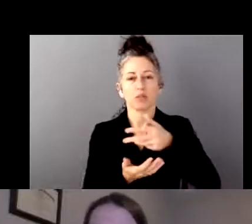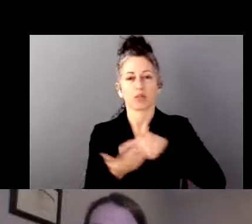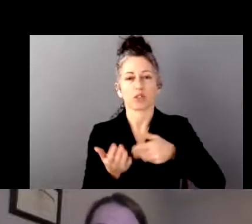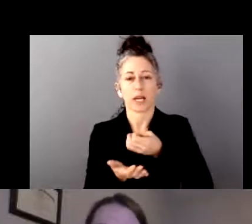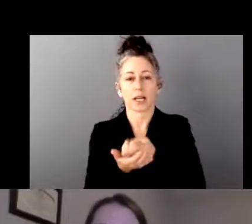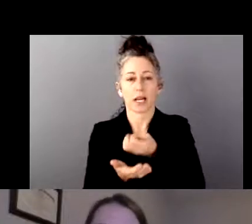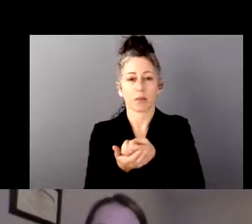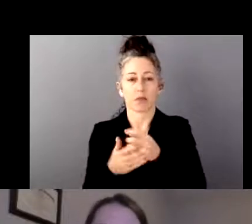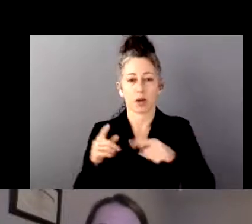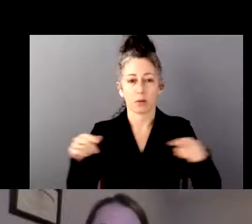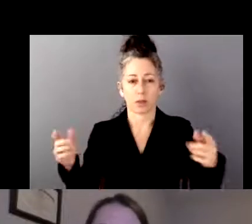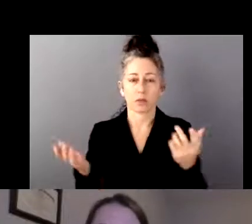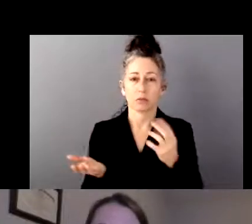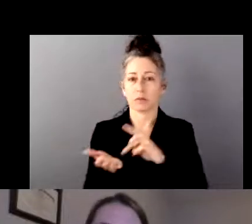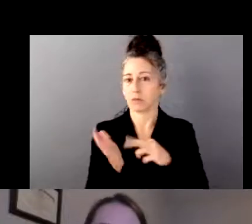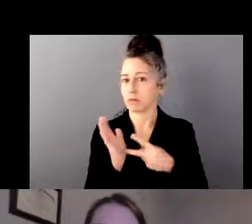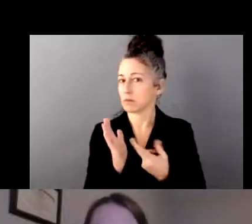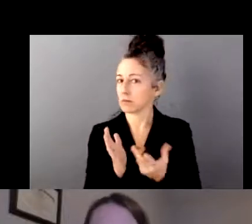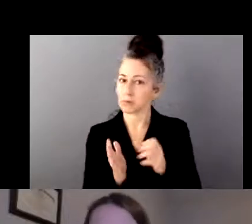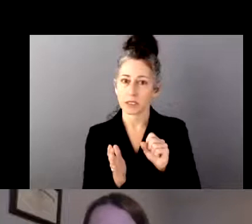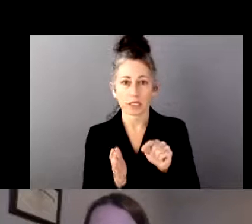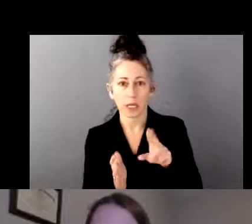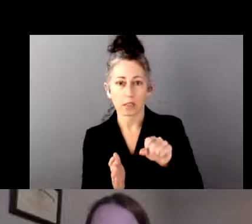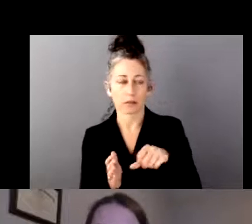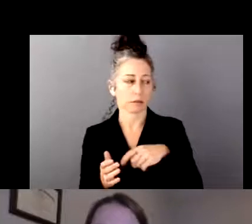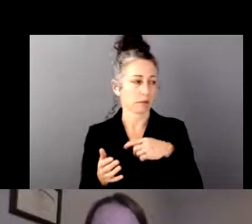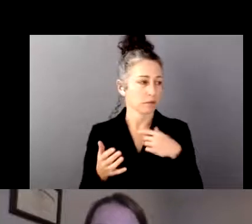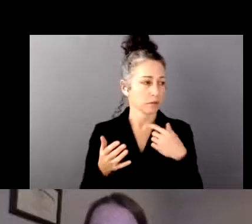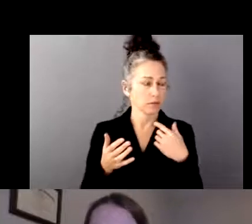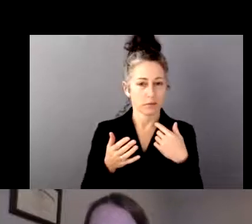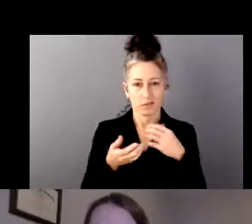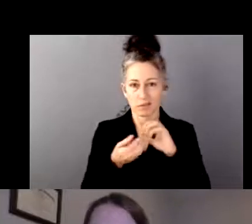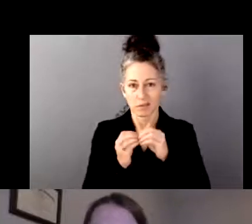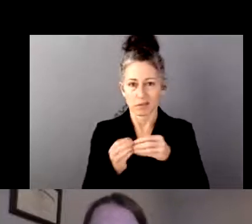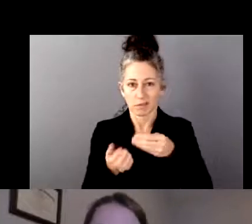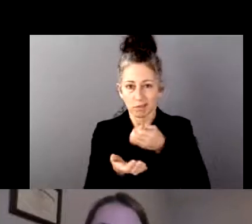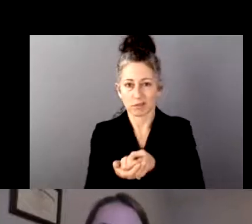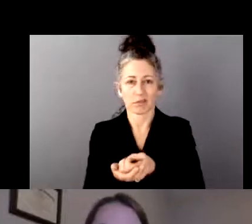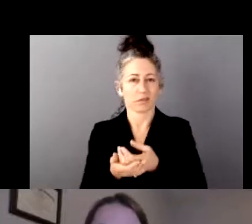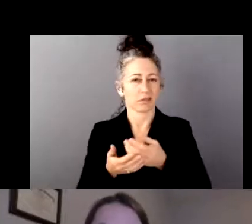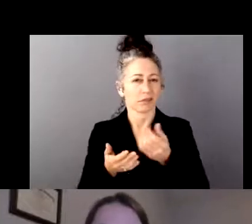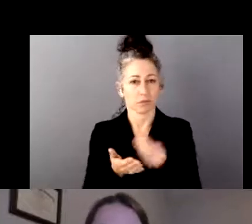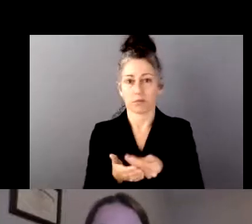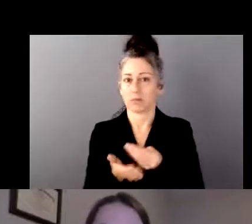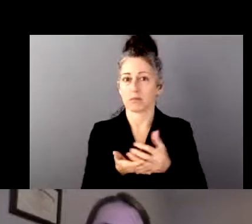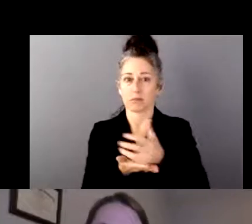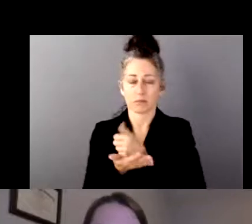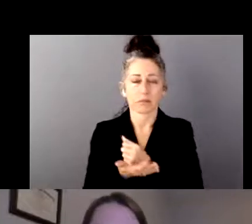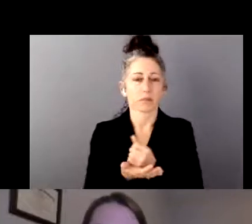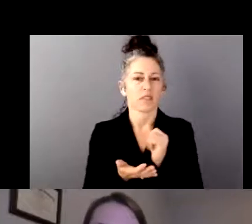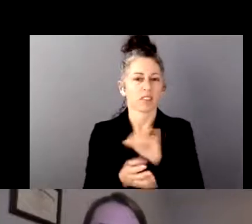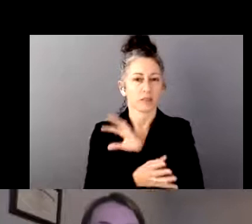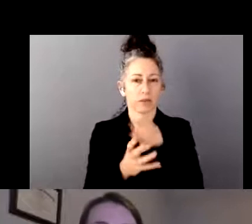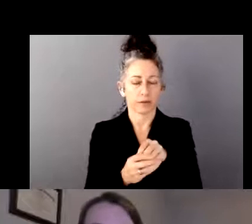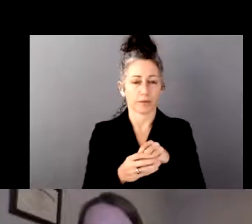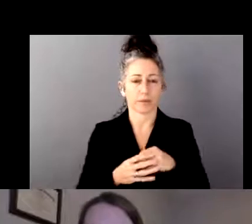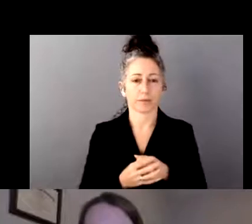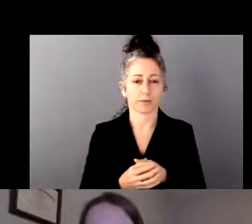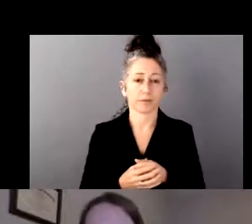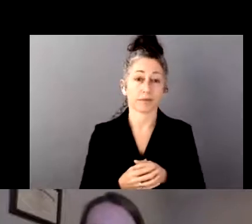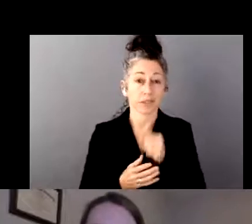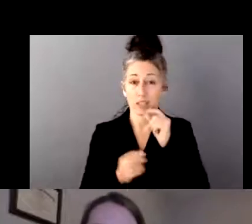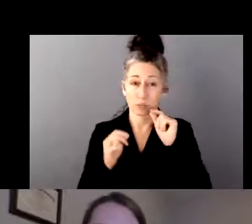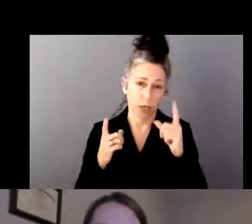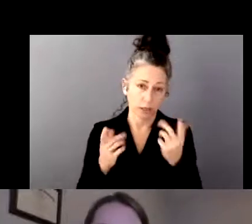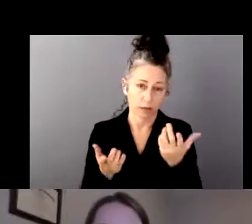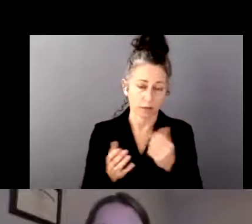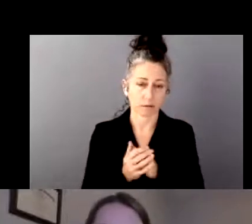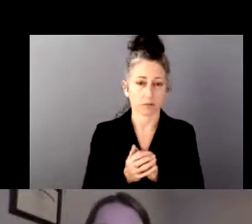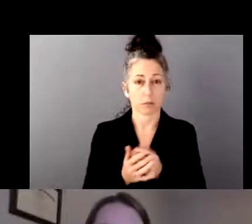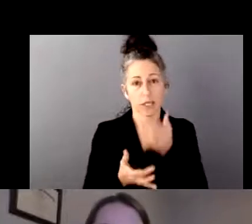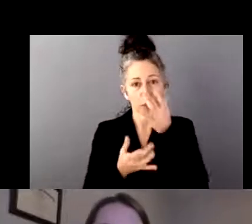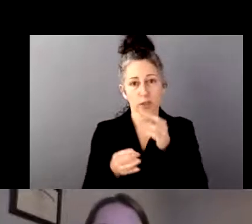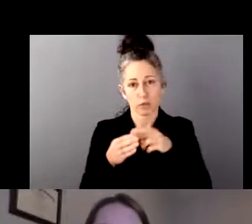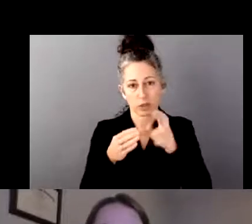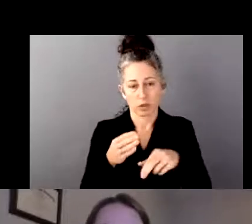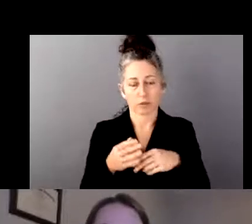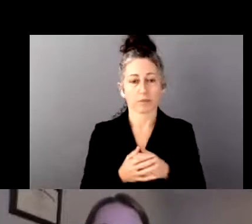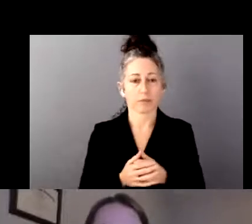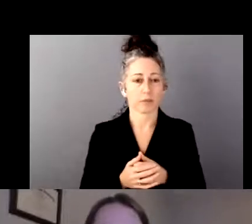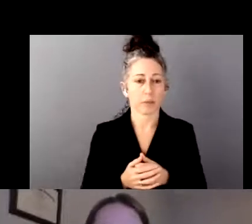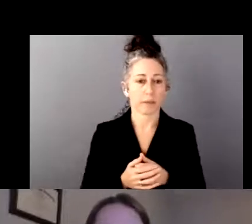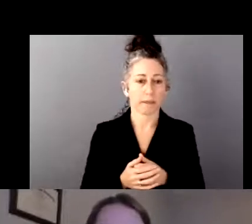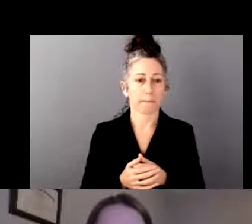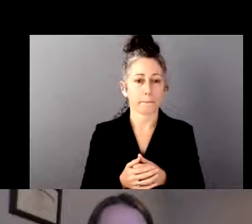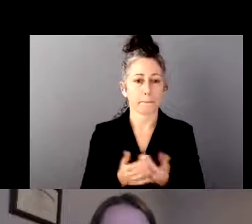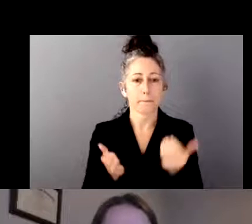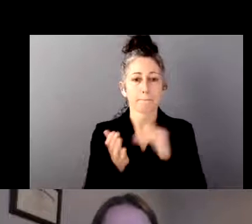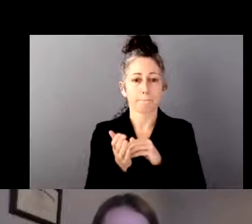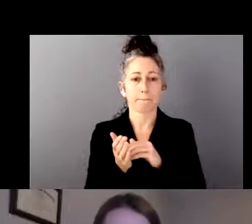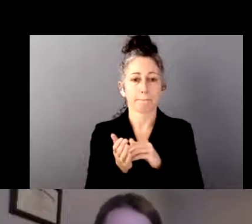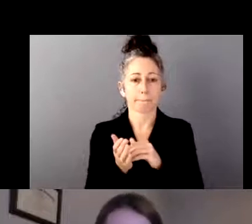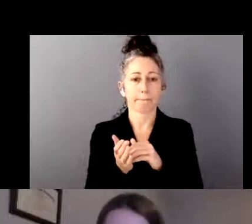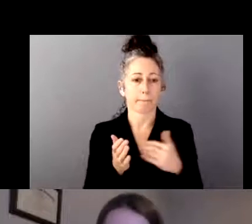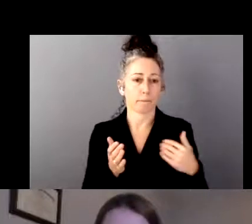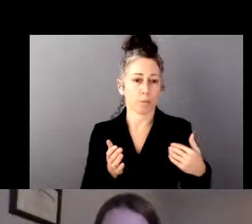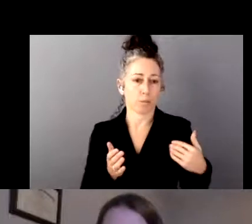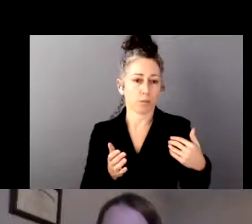socioeconomic status and related variables is likely to be involved to some degree here. I don't think that's super surprising, but it's an interesting result. Again, we also have healthcare access issues.